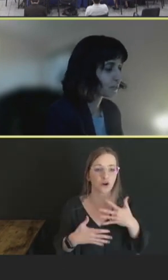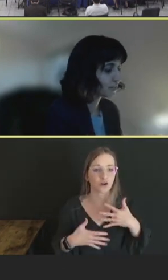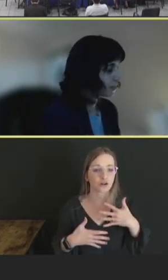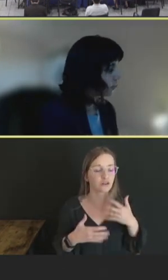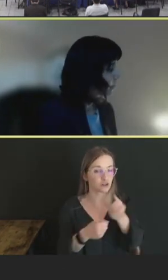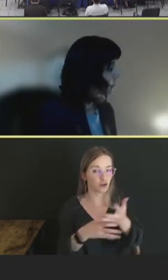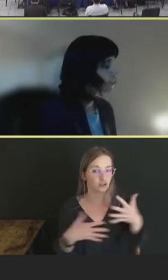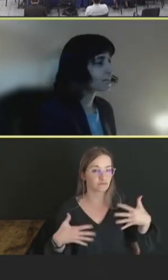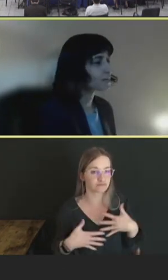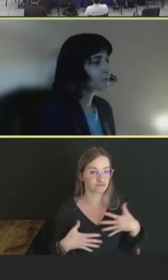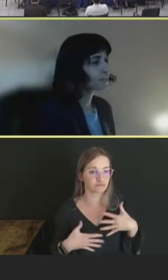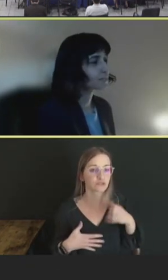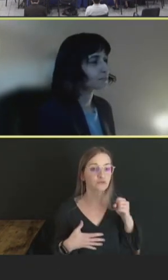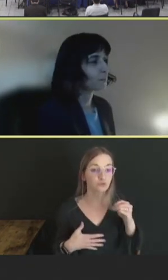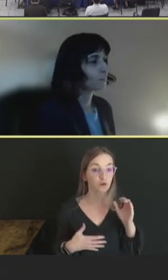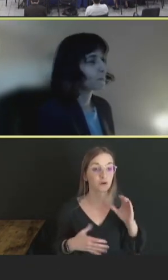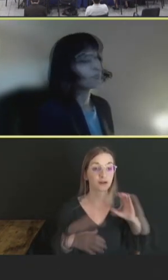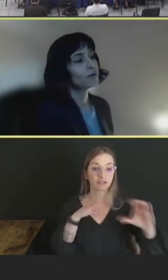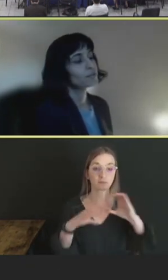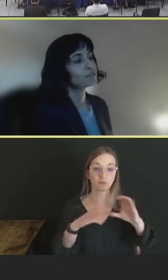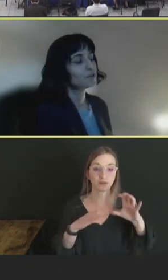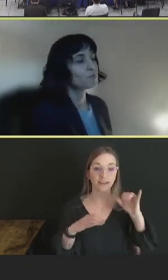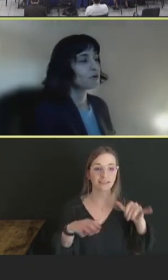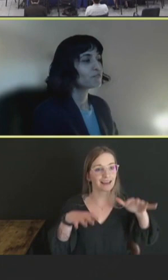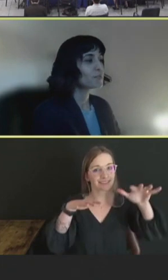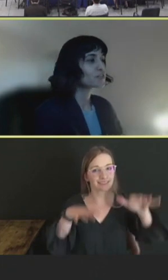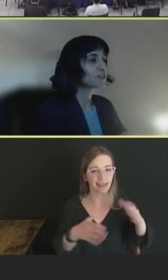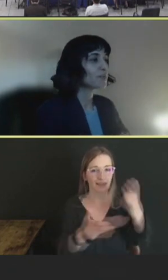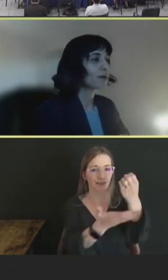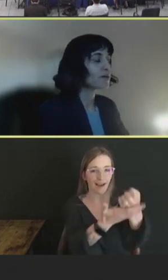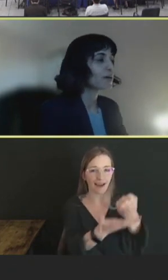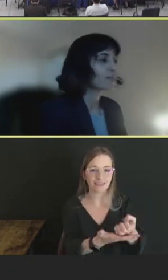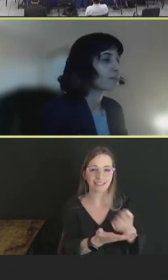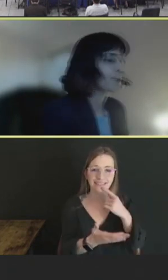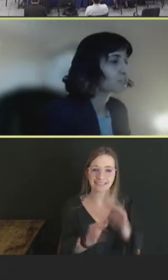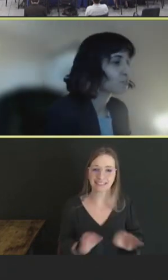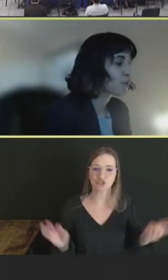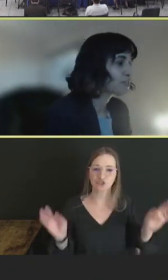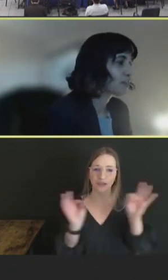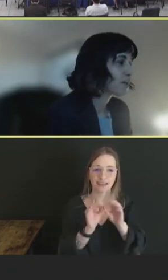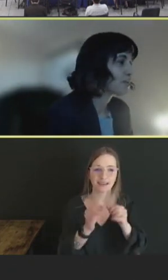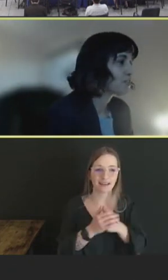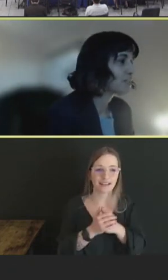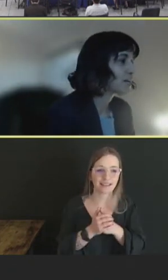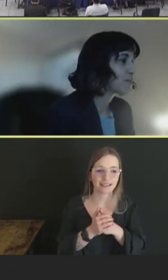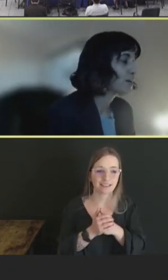Next slide, please. So for more information about the GACVS reports that I mentioned,